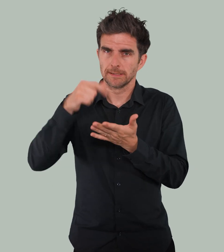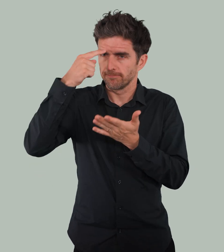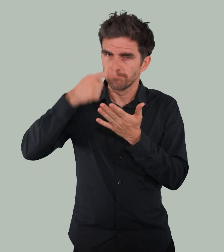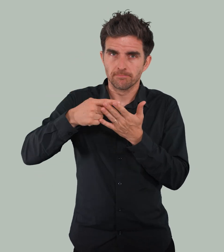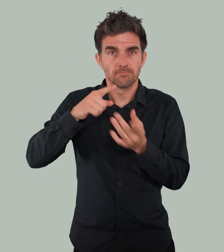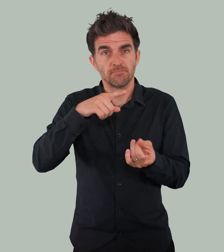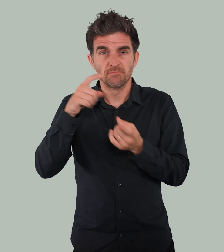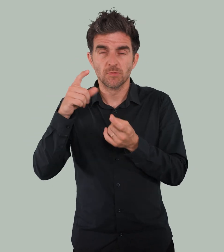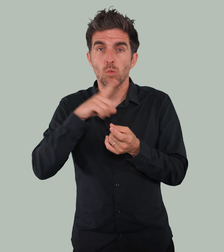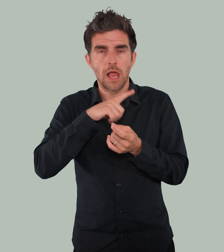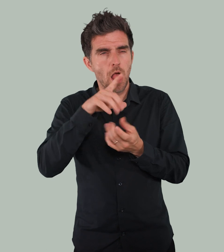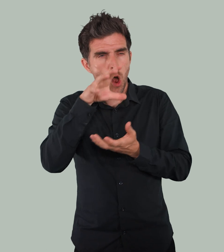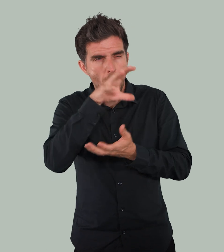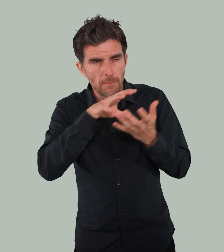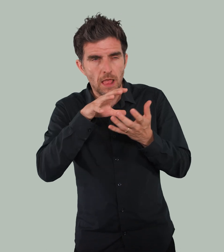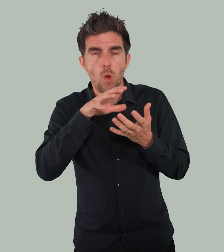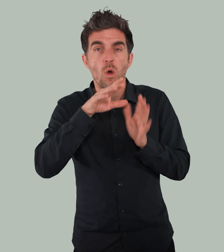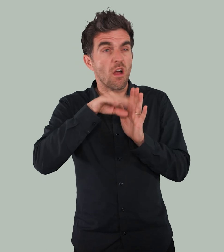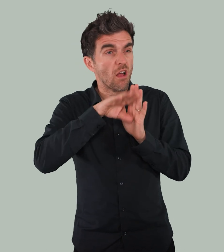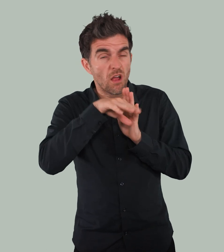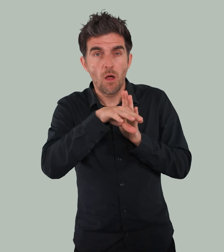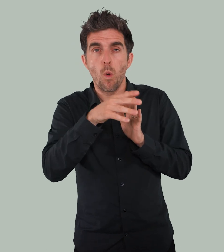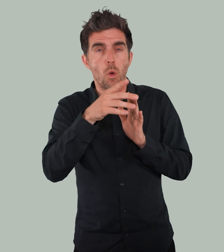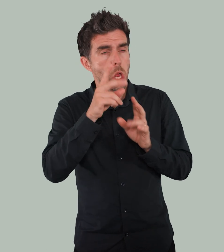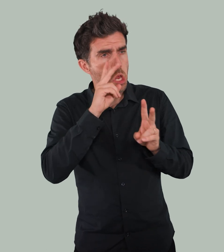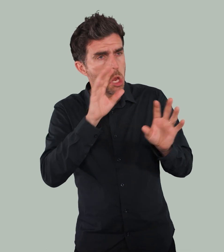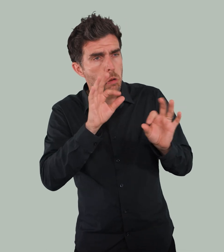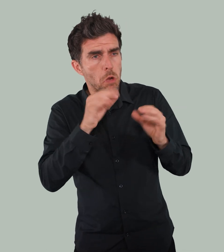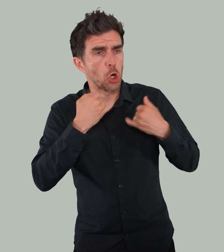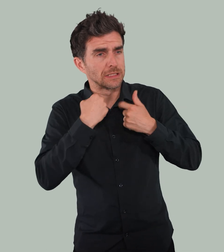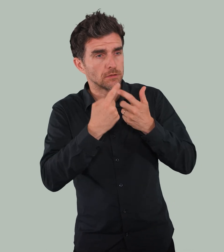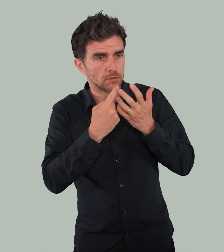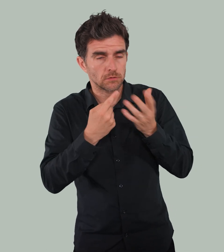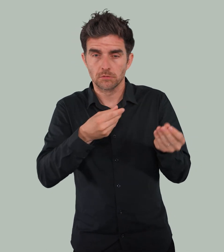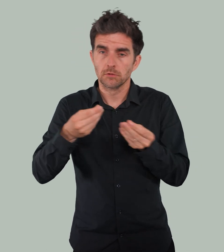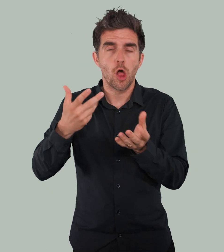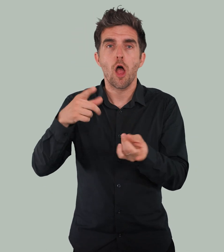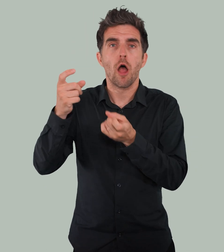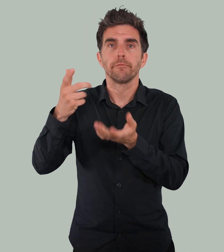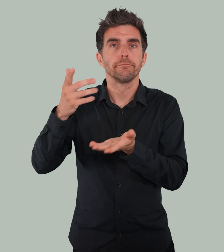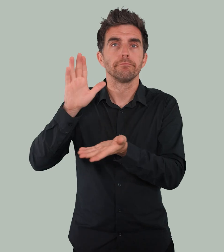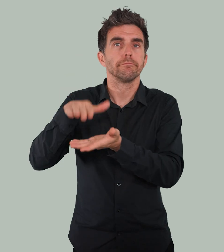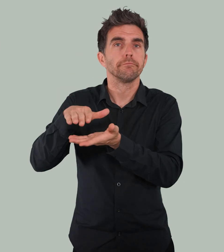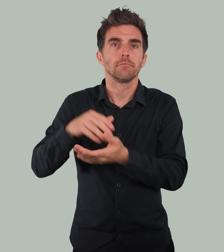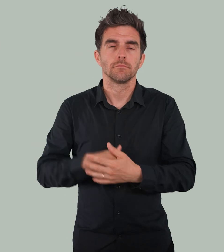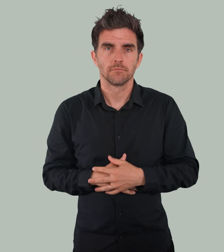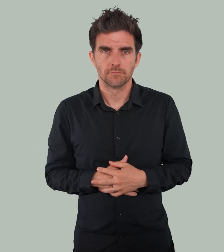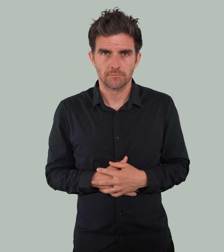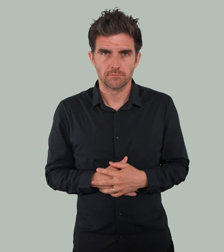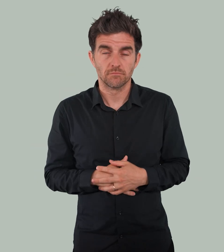in decisions, particularly for complex, fluctuating or less visible conditions.